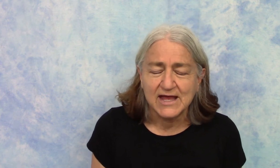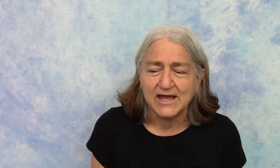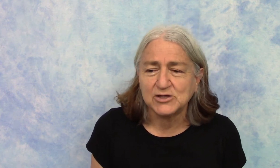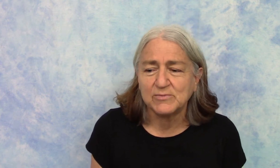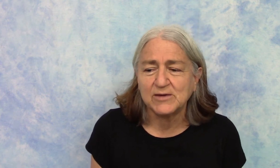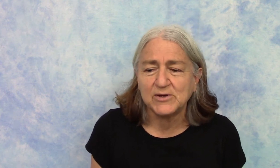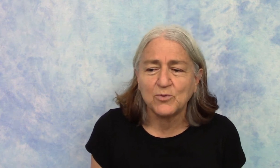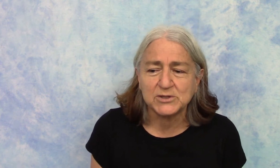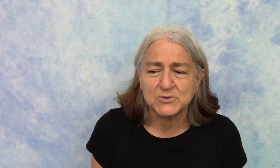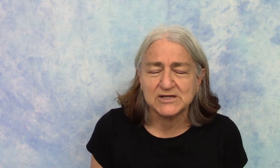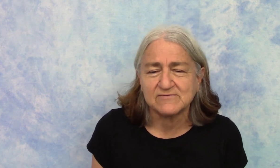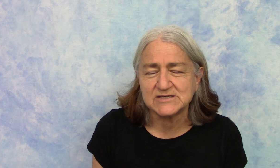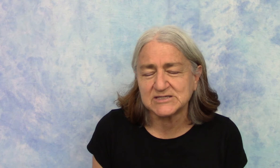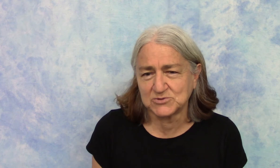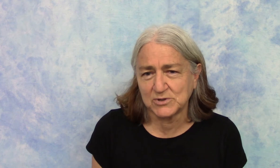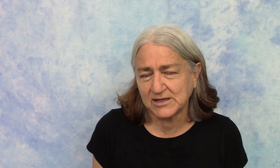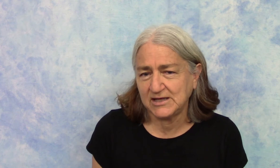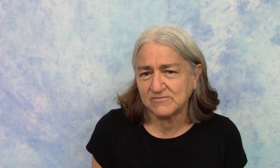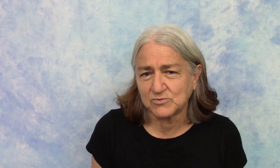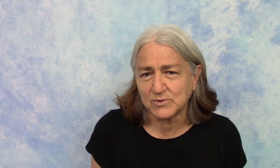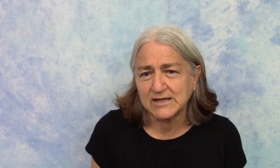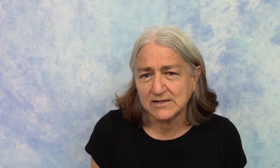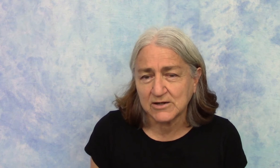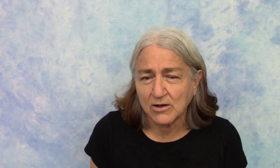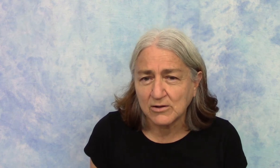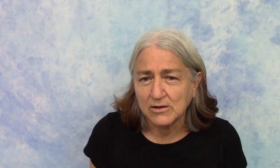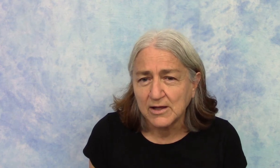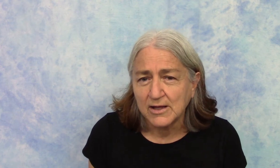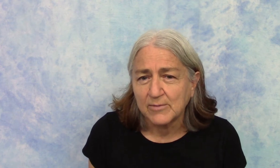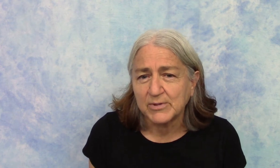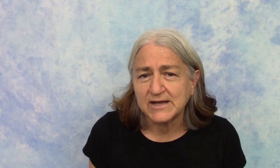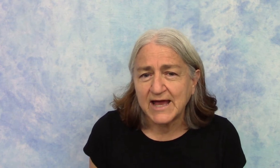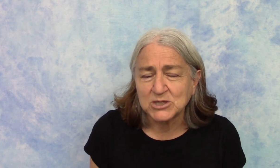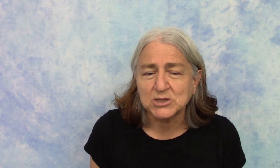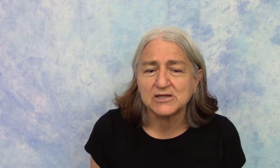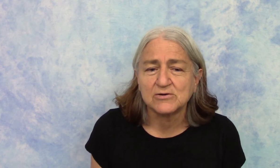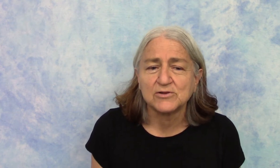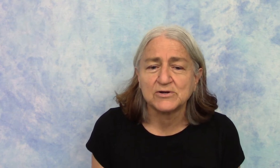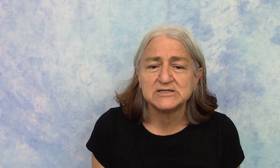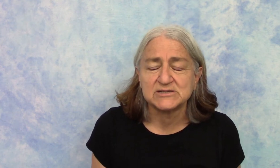and you may be wondering if this is really even reading at all but actually they're learning some